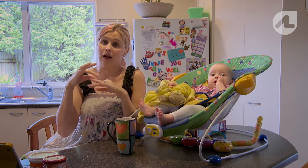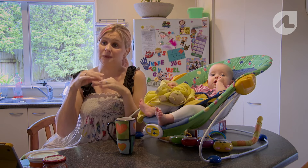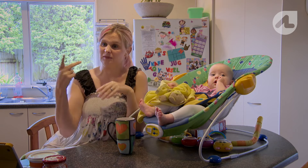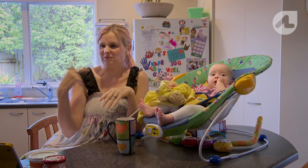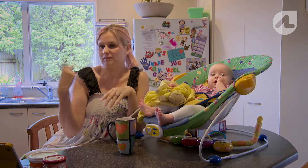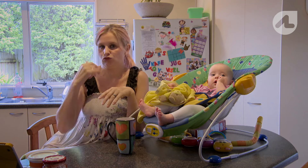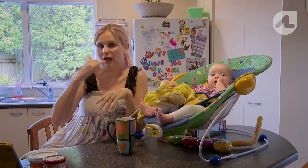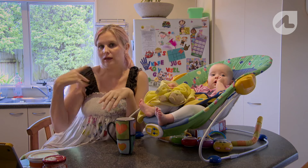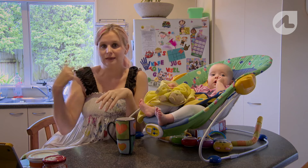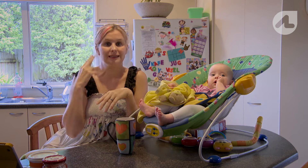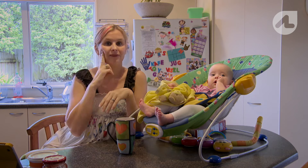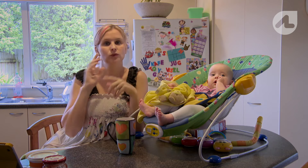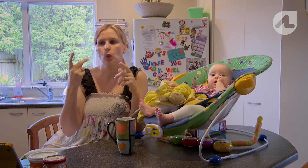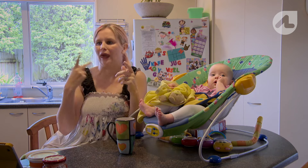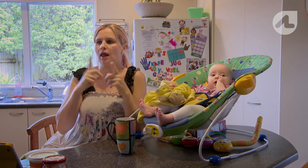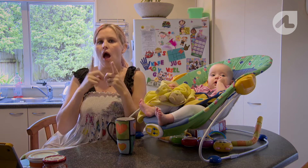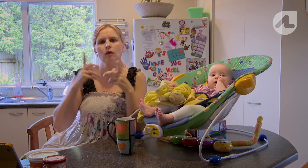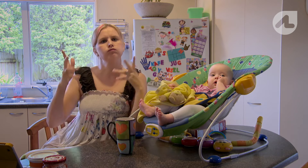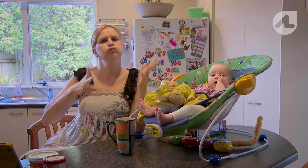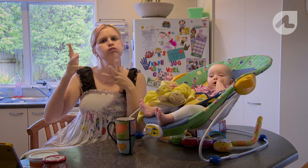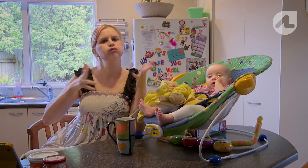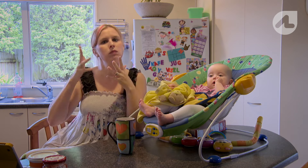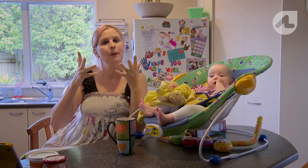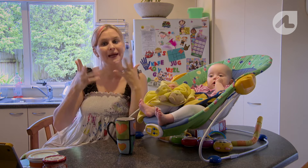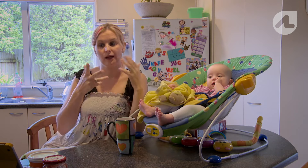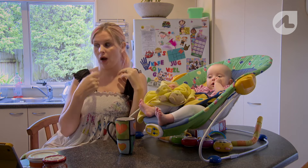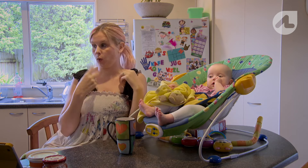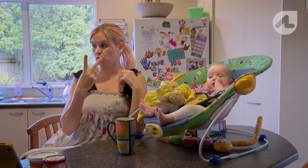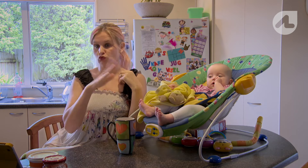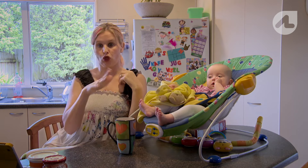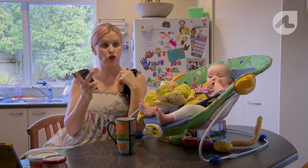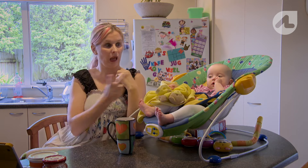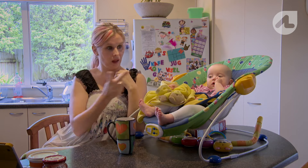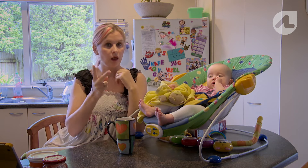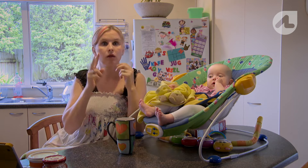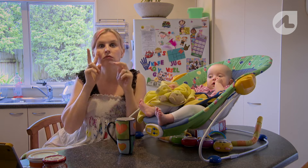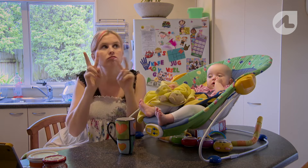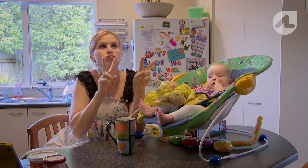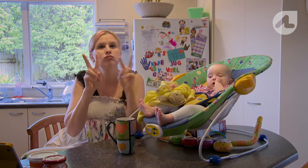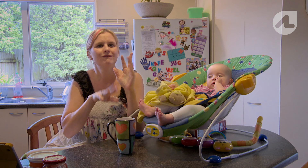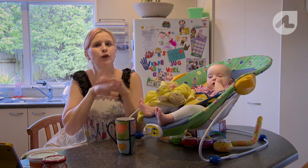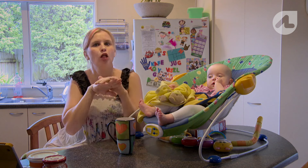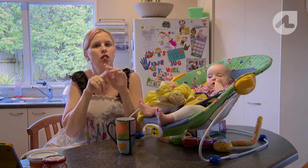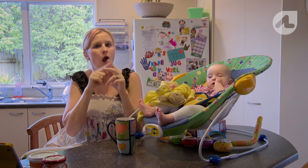My husband and I are deaf, so we sign a lot.